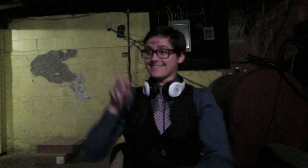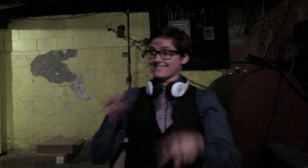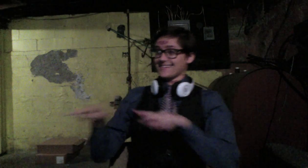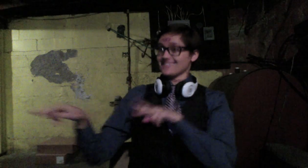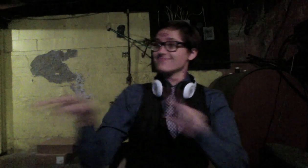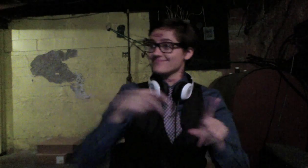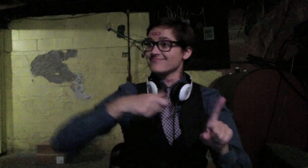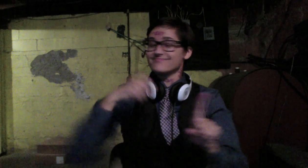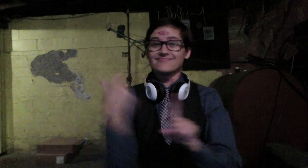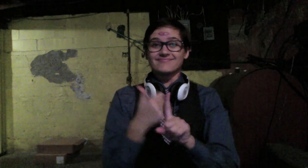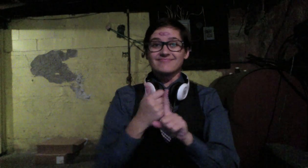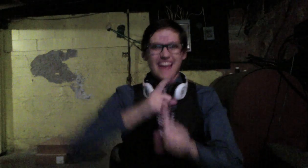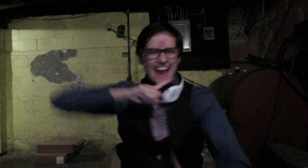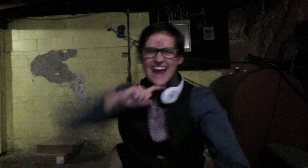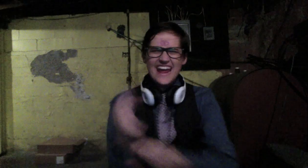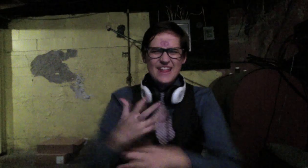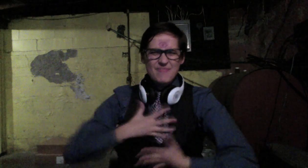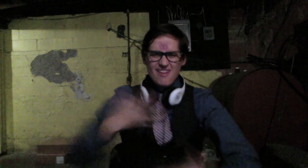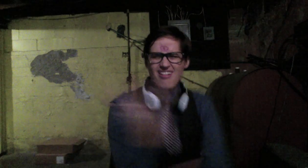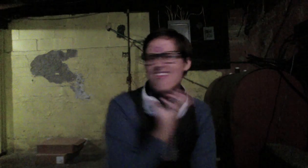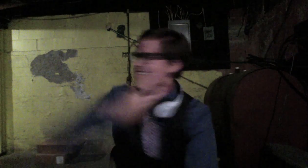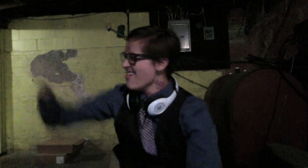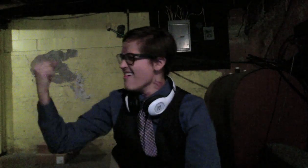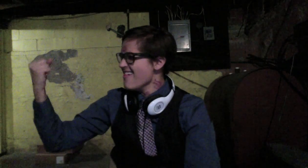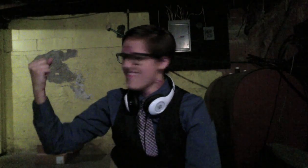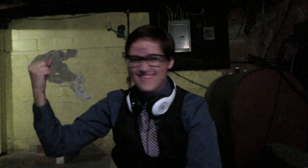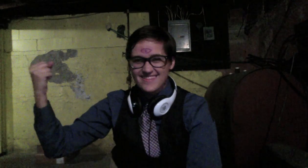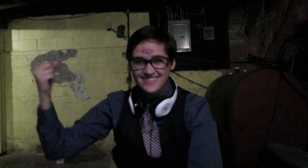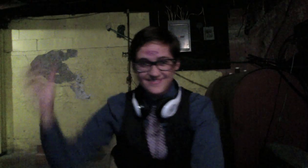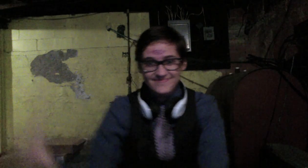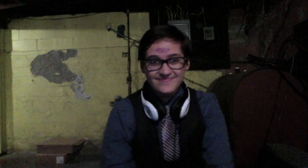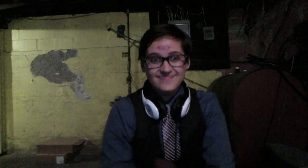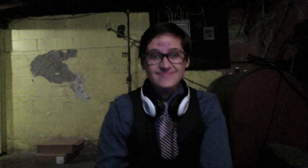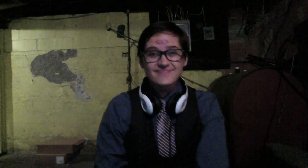VIEW SELF ACTUALLY BREATHE *TAKE-AWAY-FROM-THROAT*